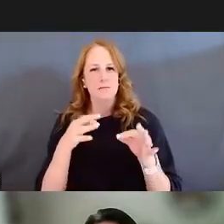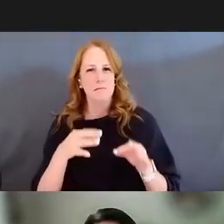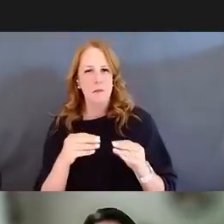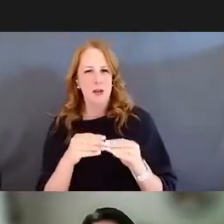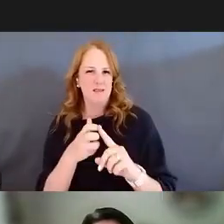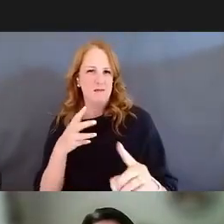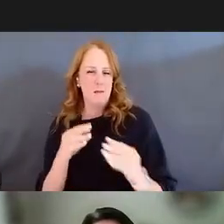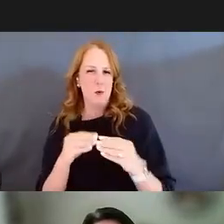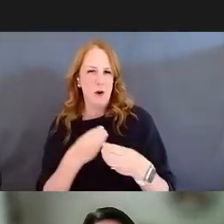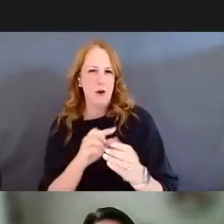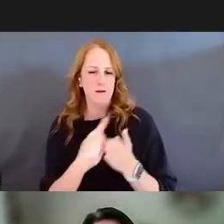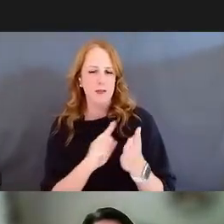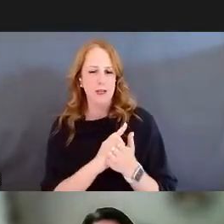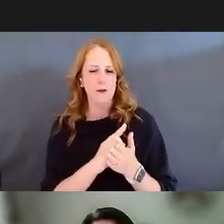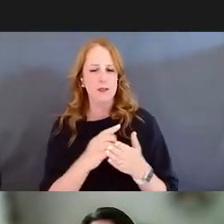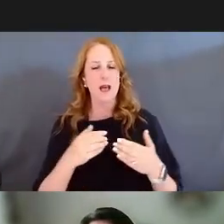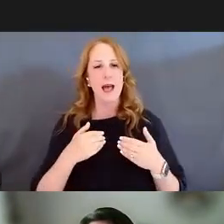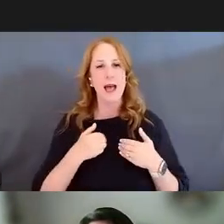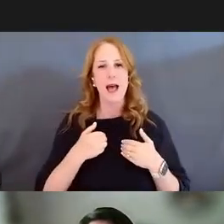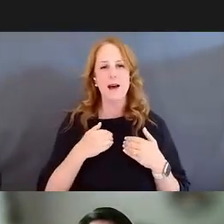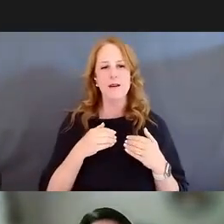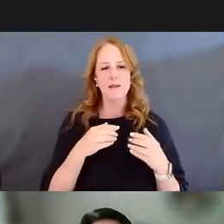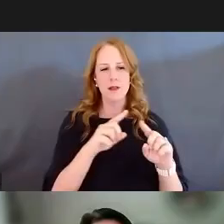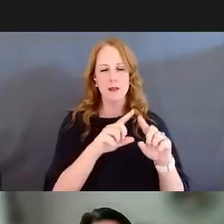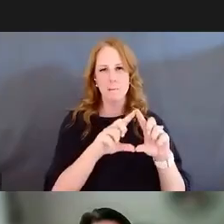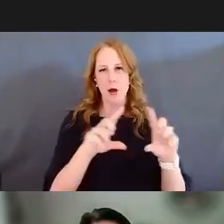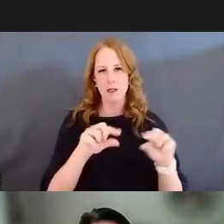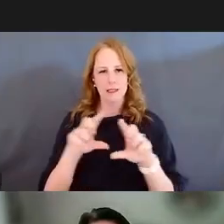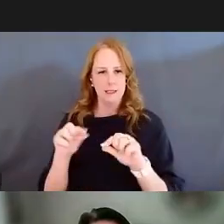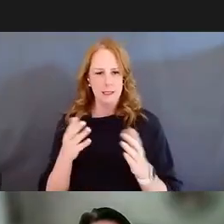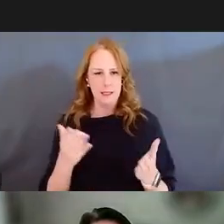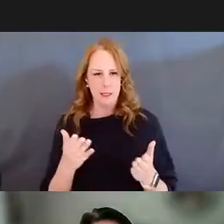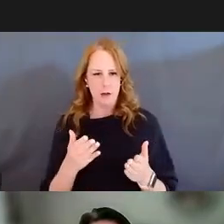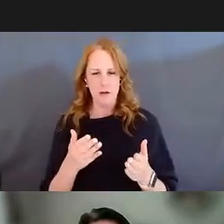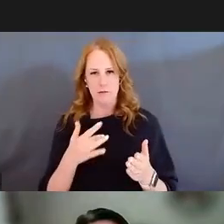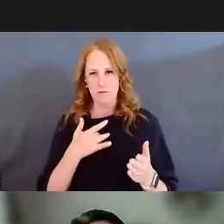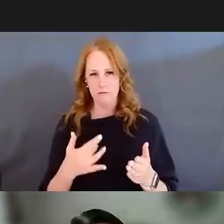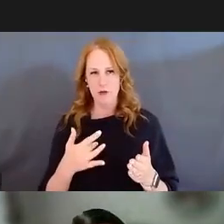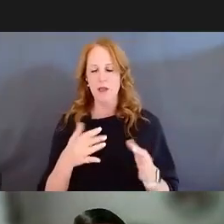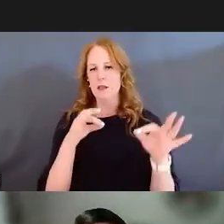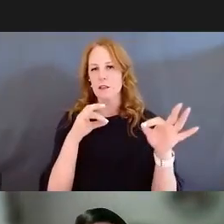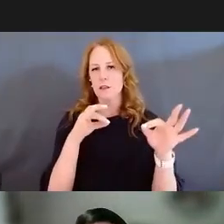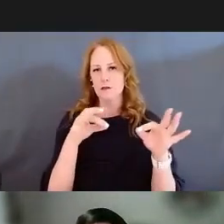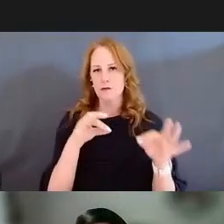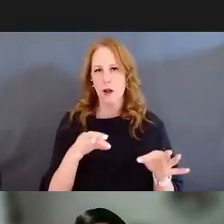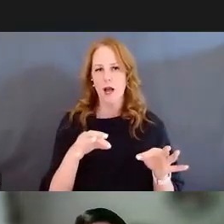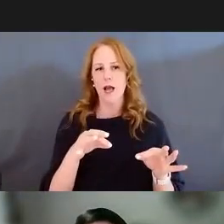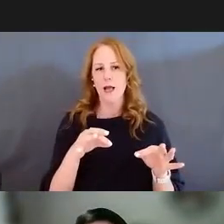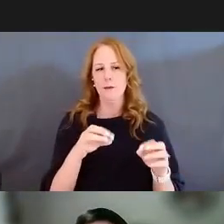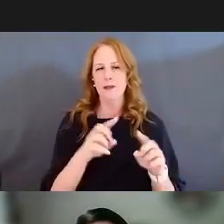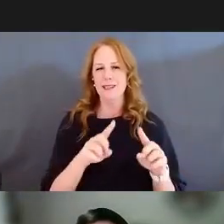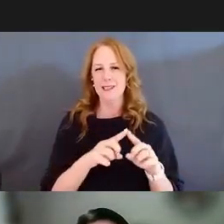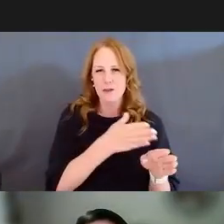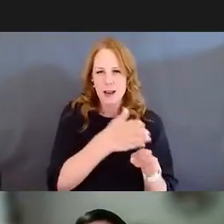have the classic sort of boxes here that help to describe the areas of focus or the key components.